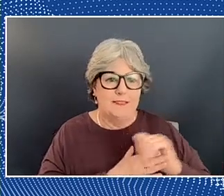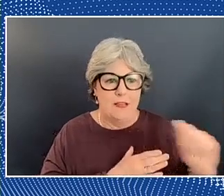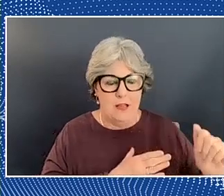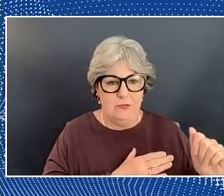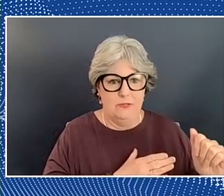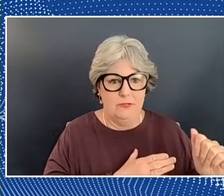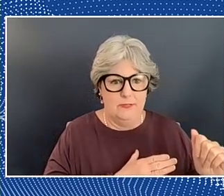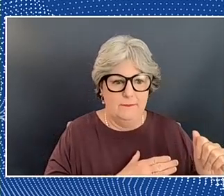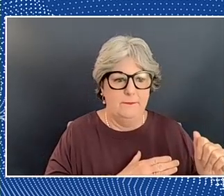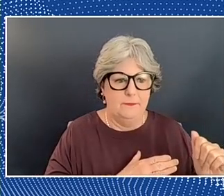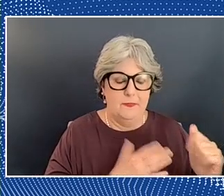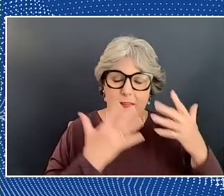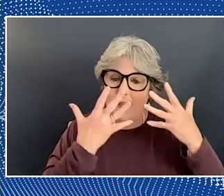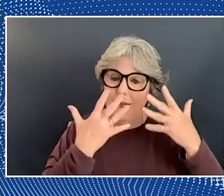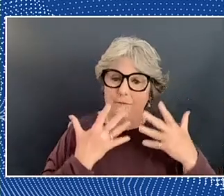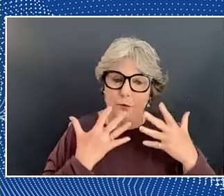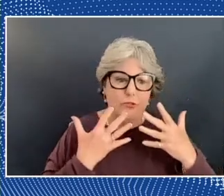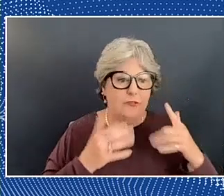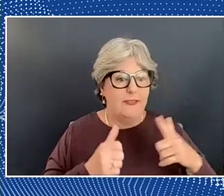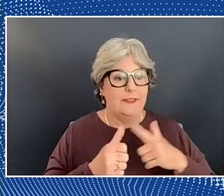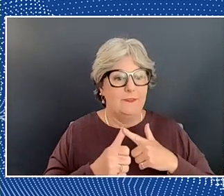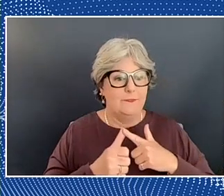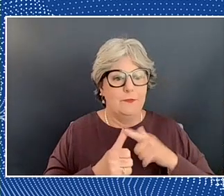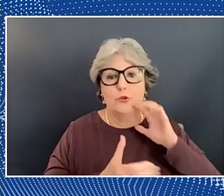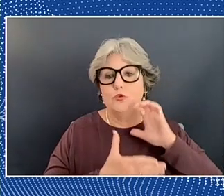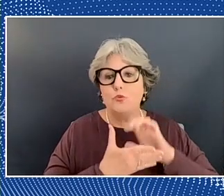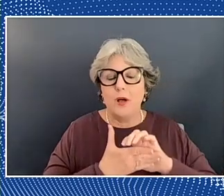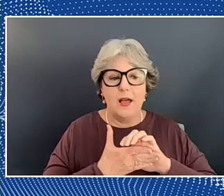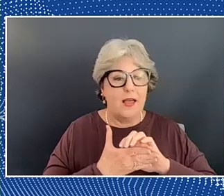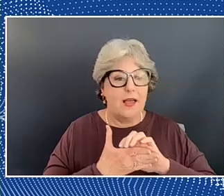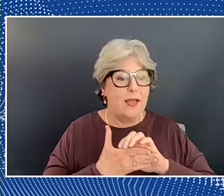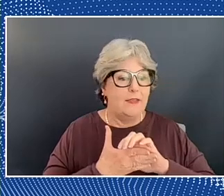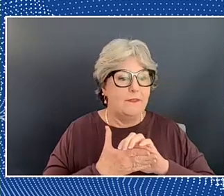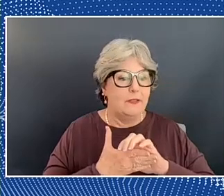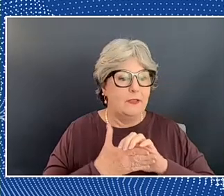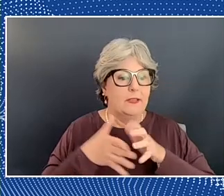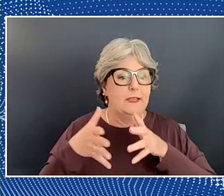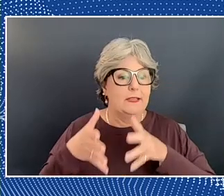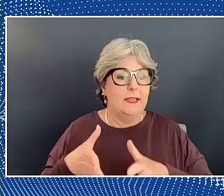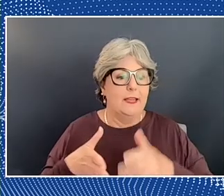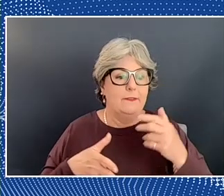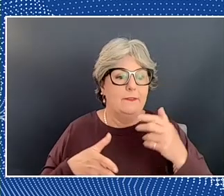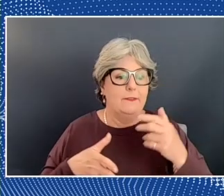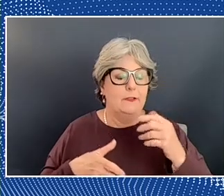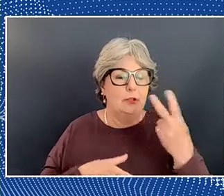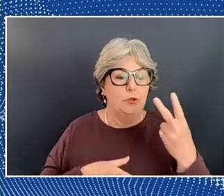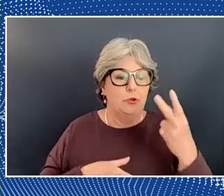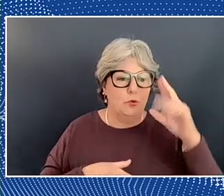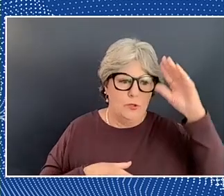Unfortunately, his first wife deserted he and two young boys at four and five while being a full-time student.